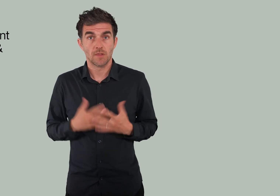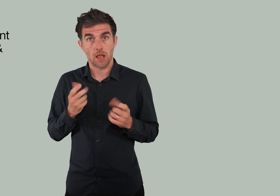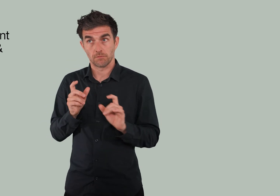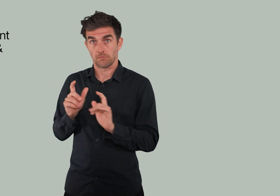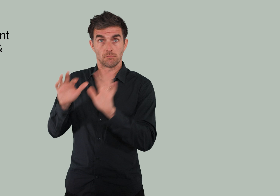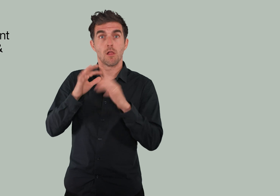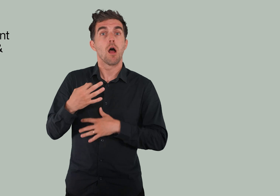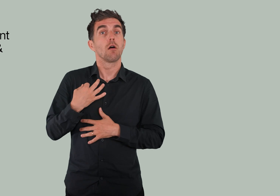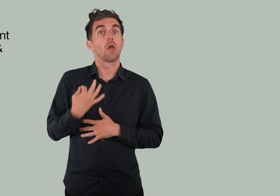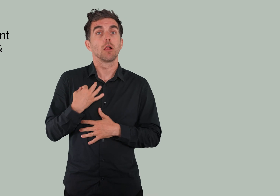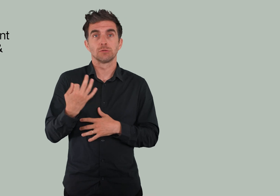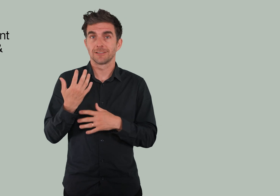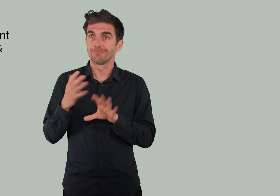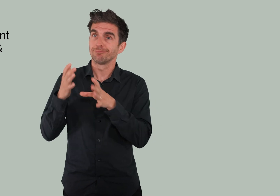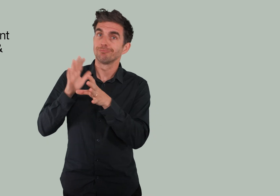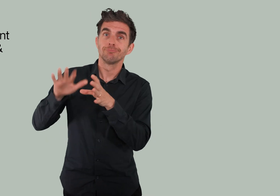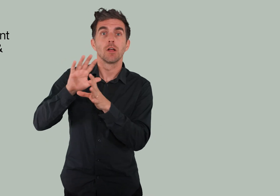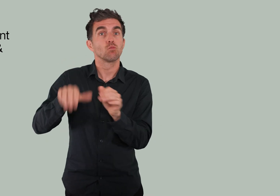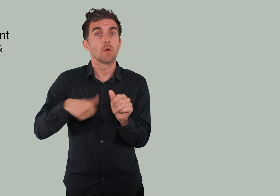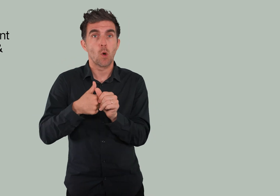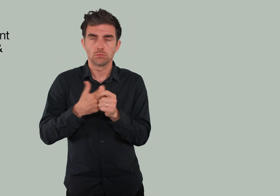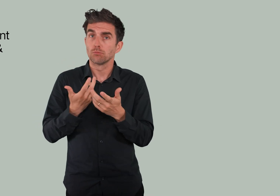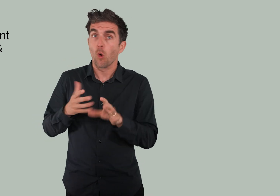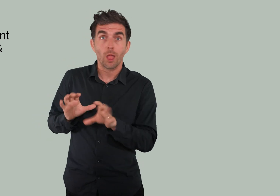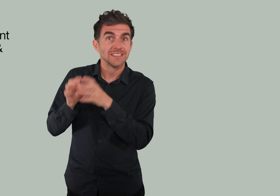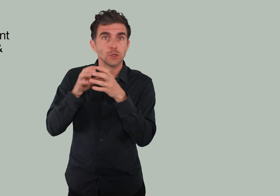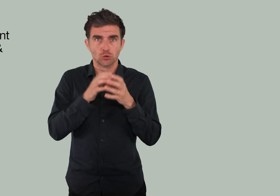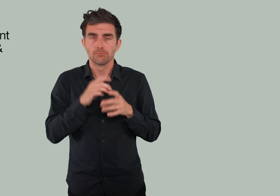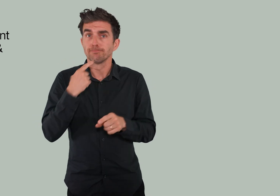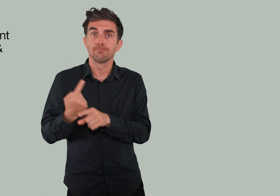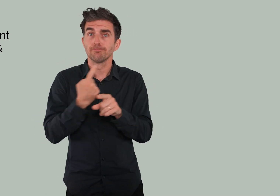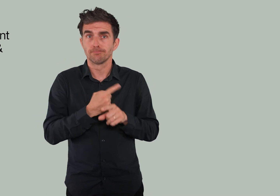6.31 Voluntary sector support organisations have highlighted how